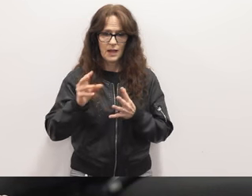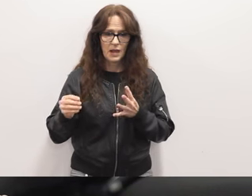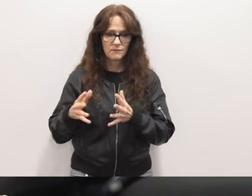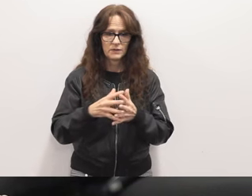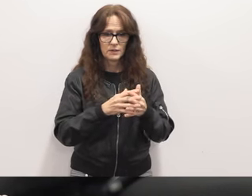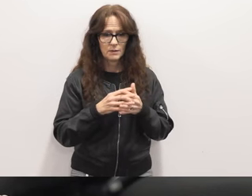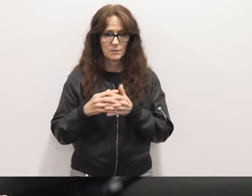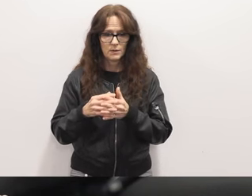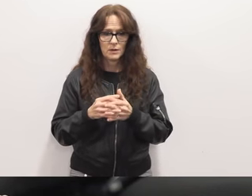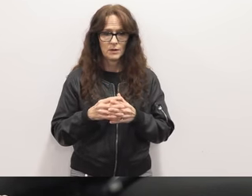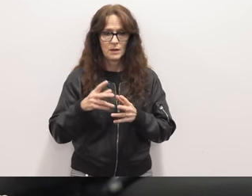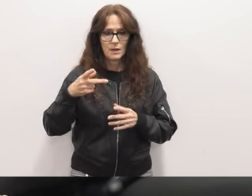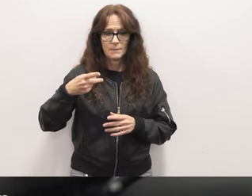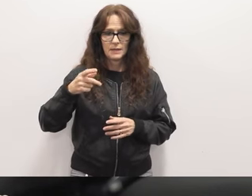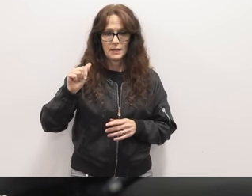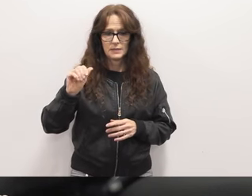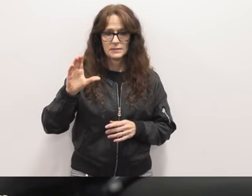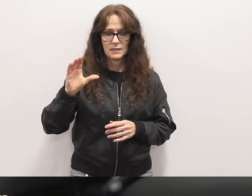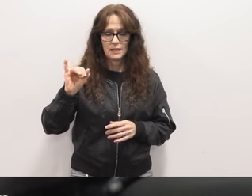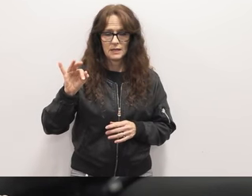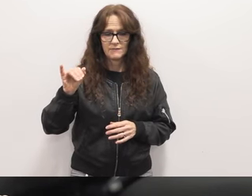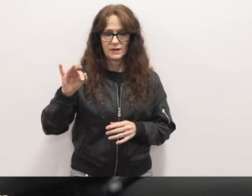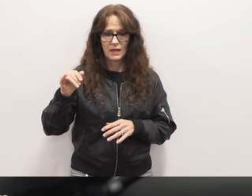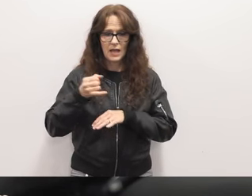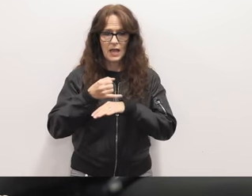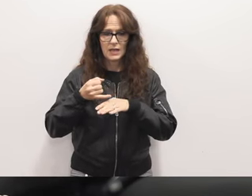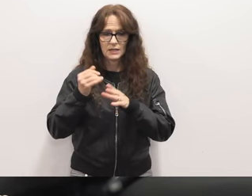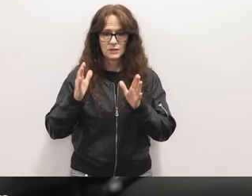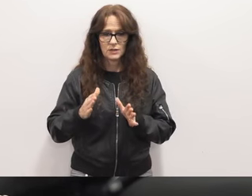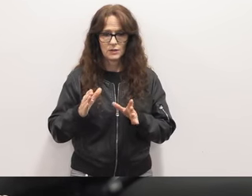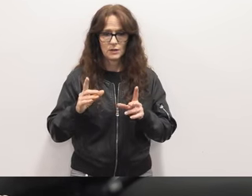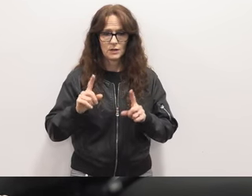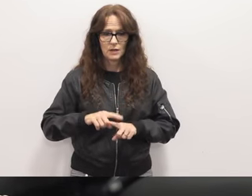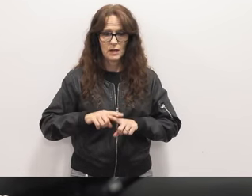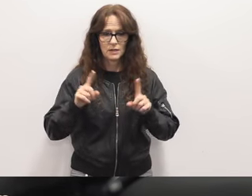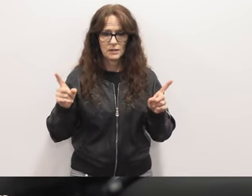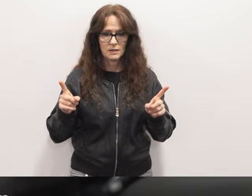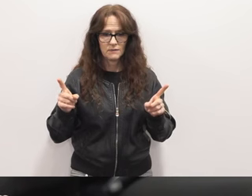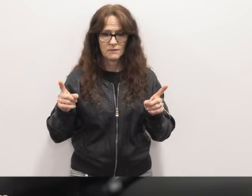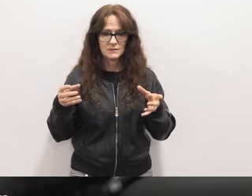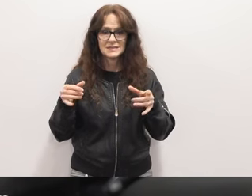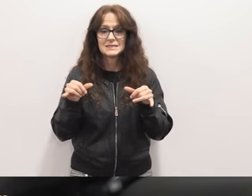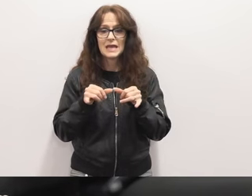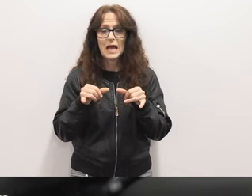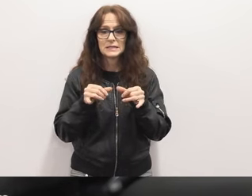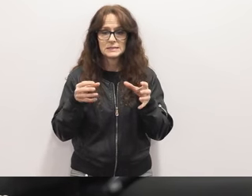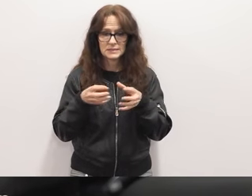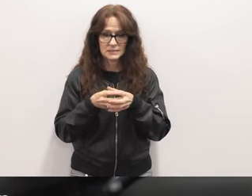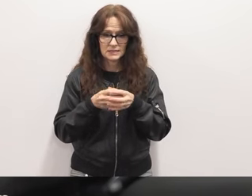our Pacific Islander represent a significantly different end size in number of students.